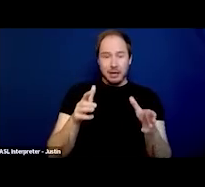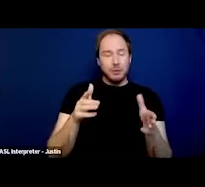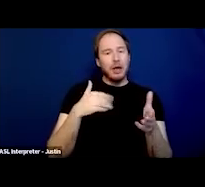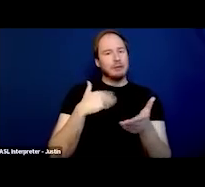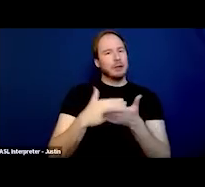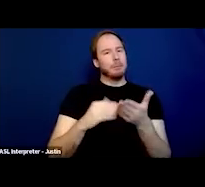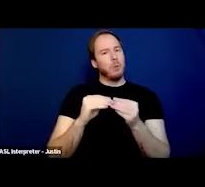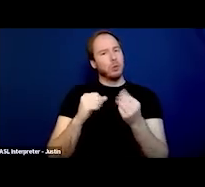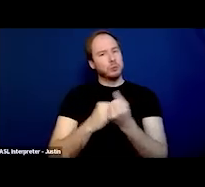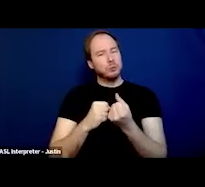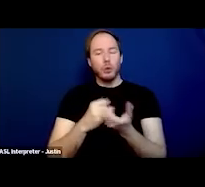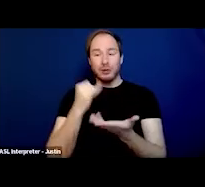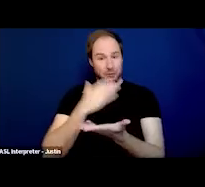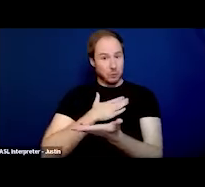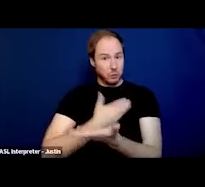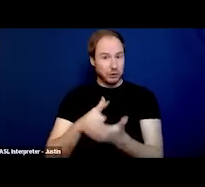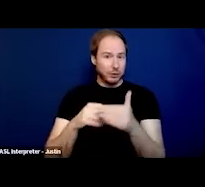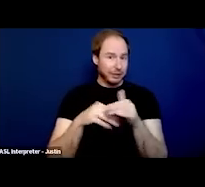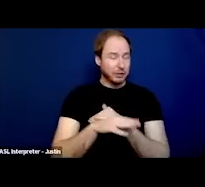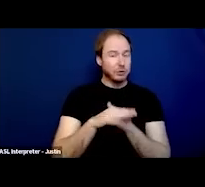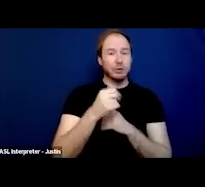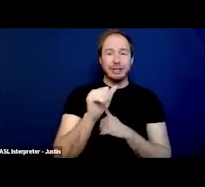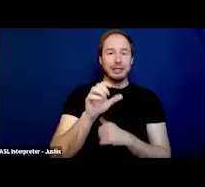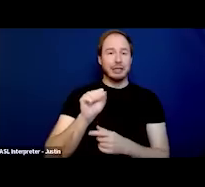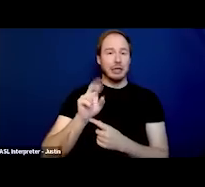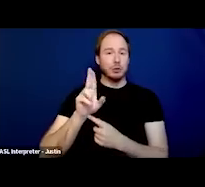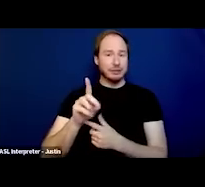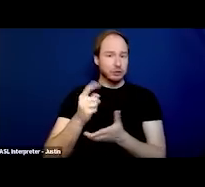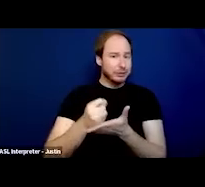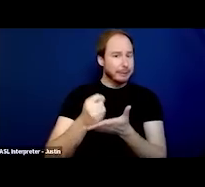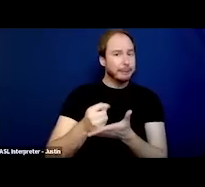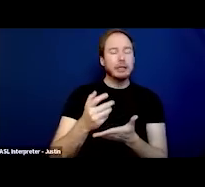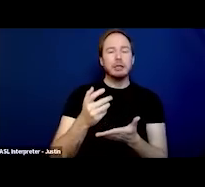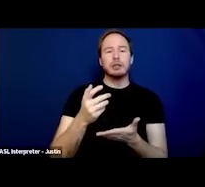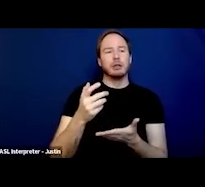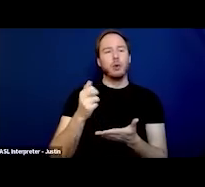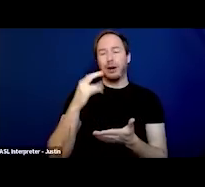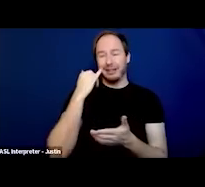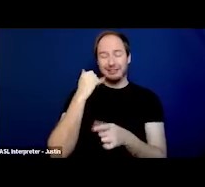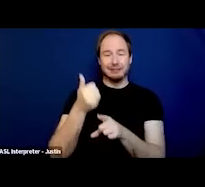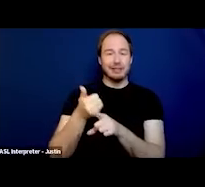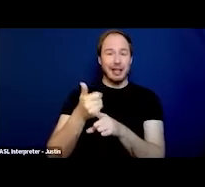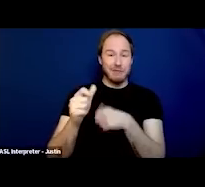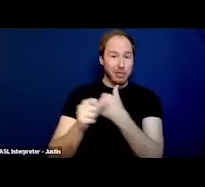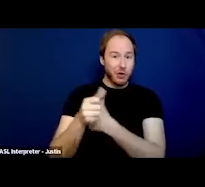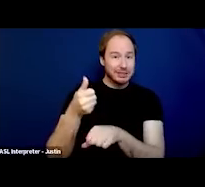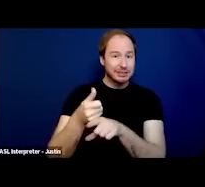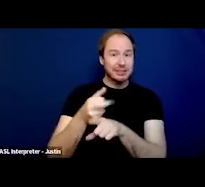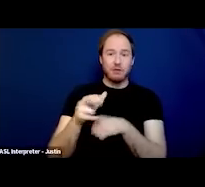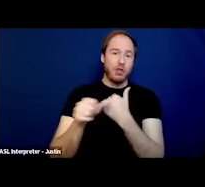substance use treatment, mental health treatment, that's a connection that could be made. And then if they're a danger to themselves or others or in a state where they cannot function